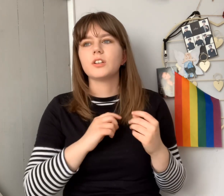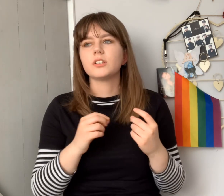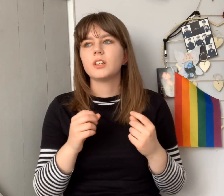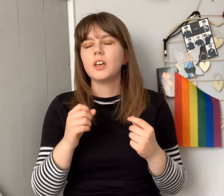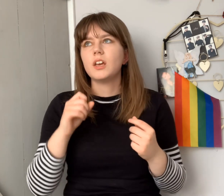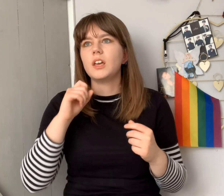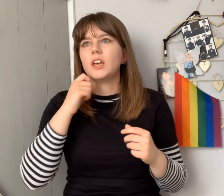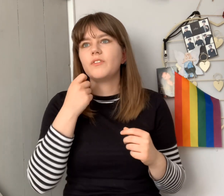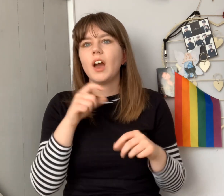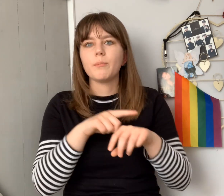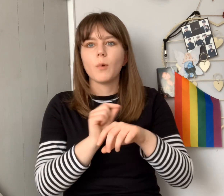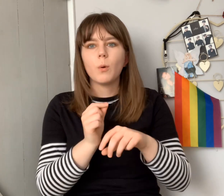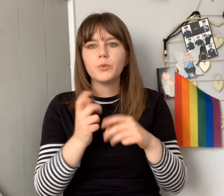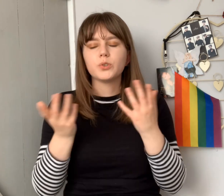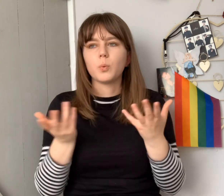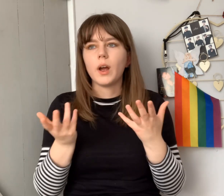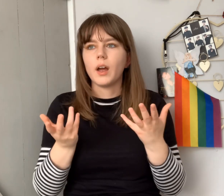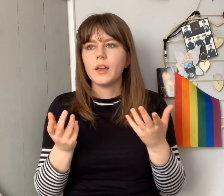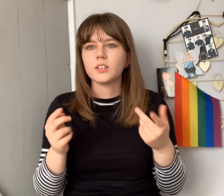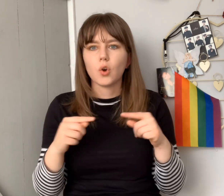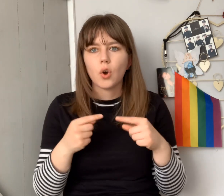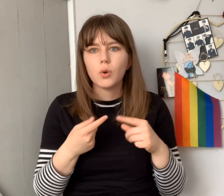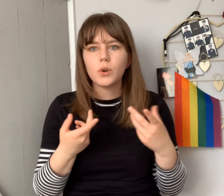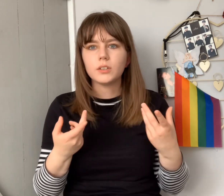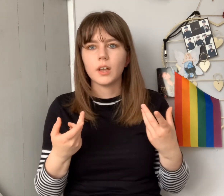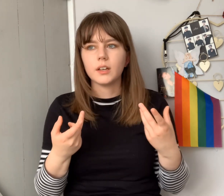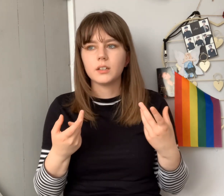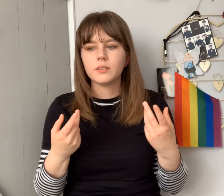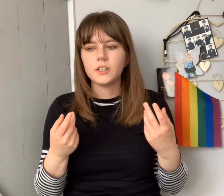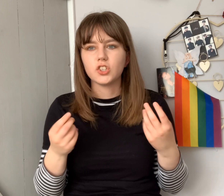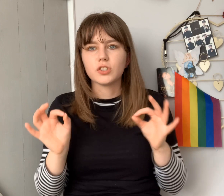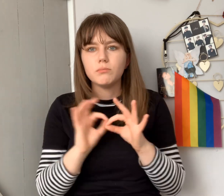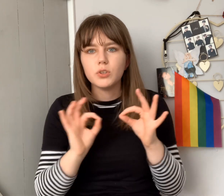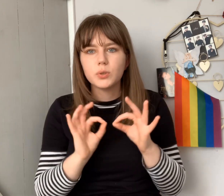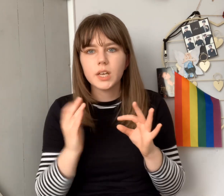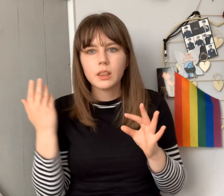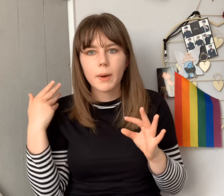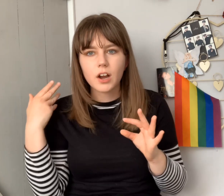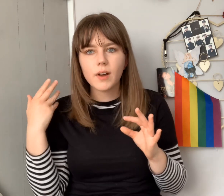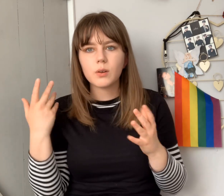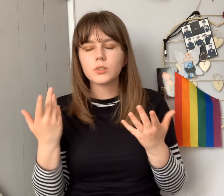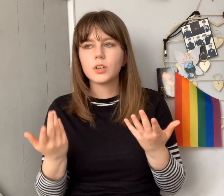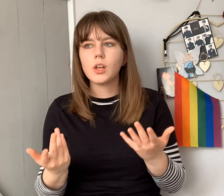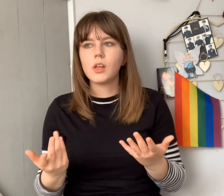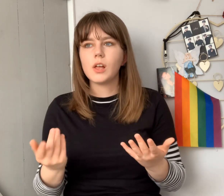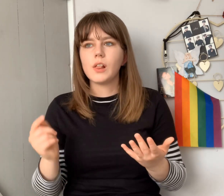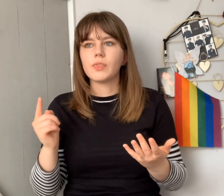because if you have moments where it's awkward like it's just music in the background